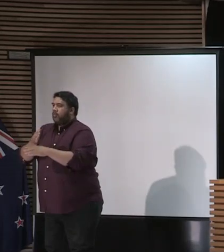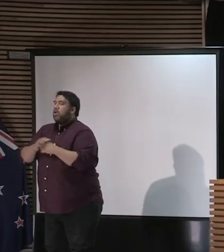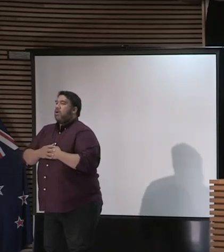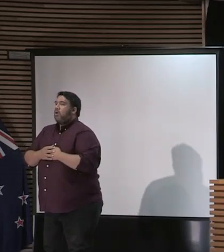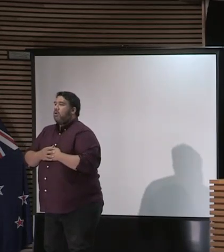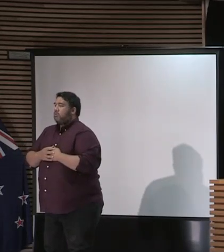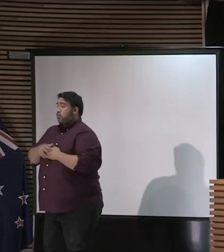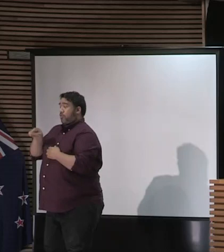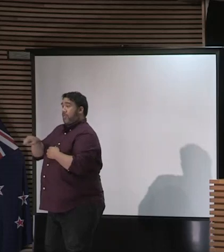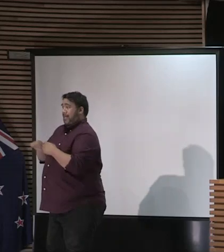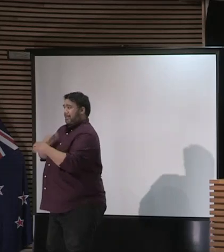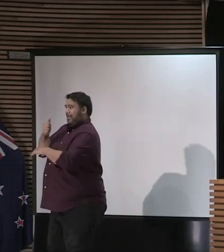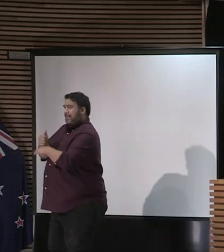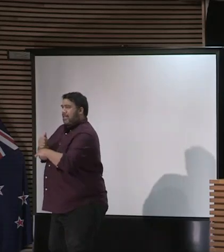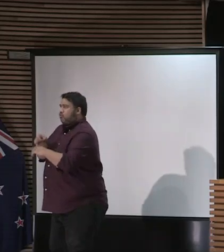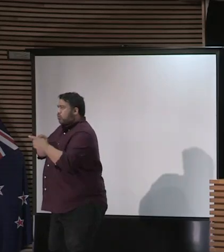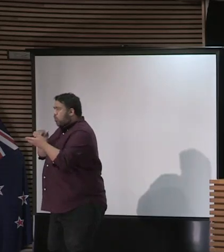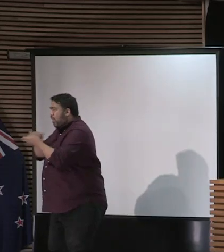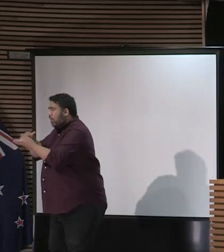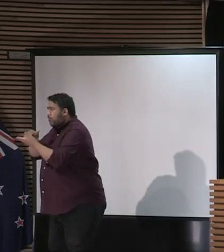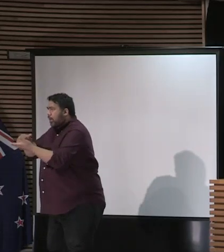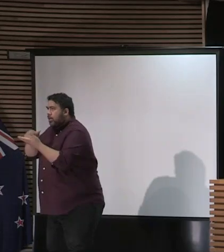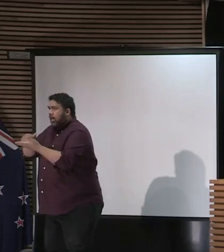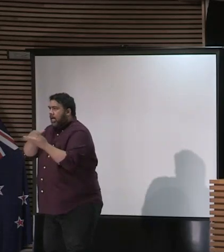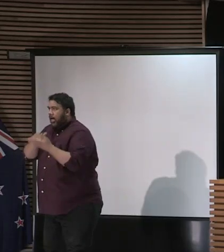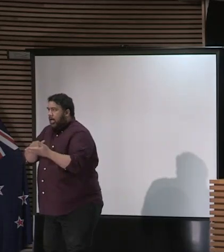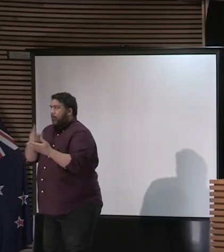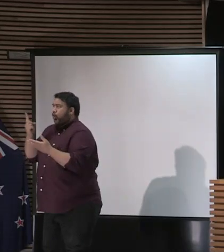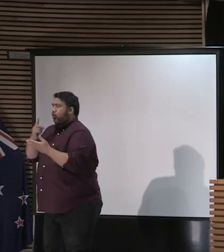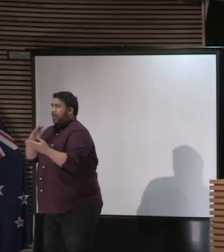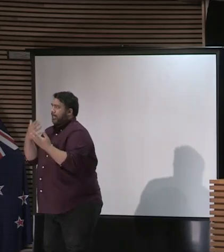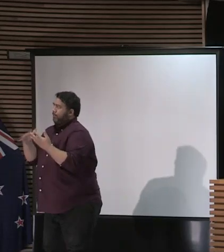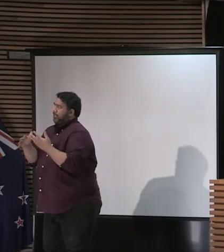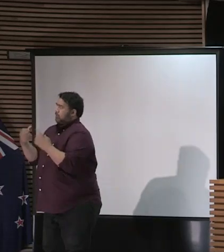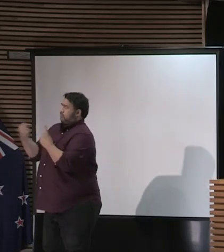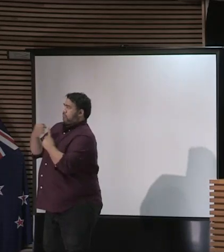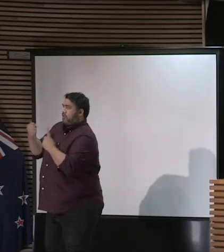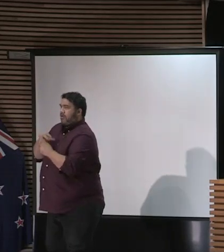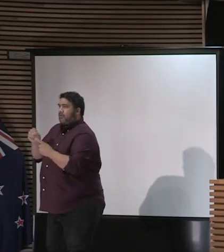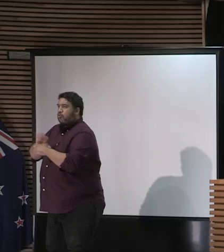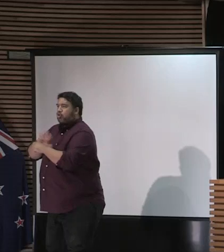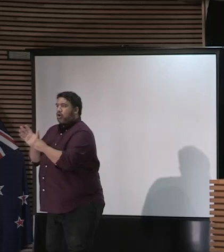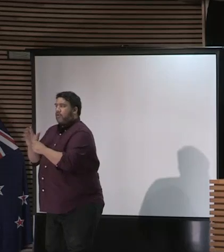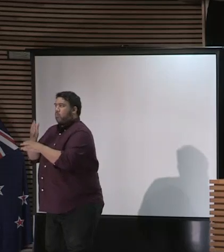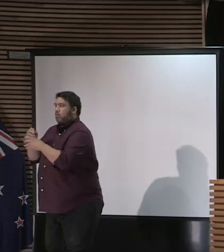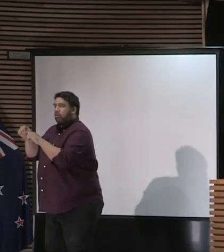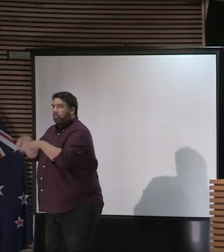affected. These people have been working